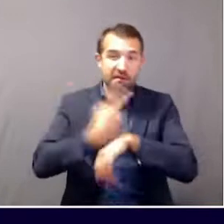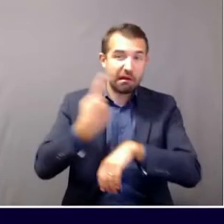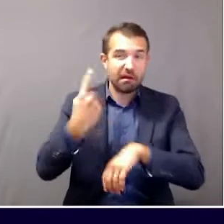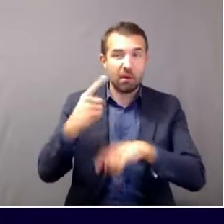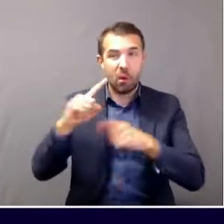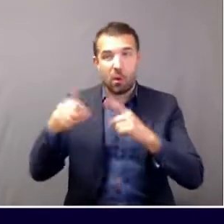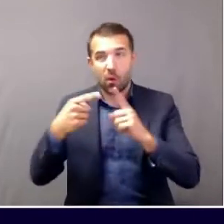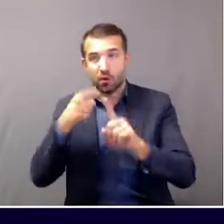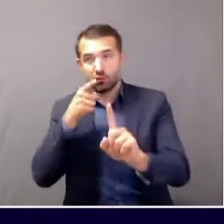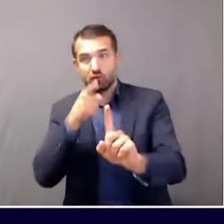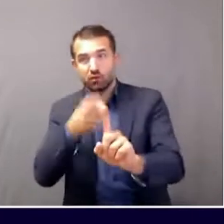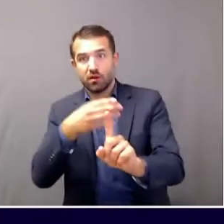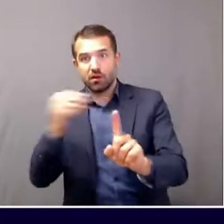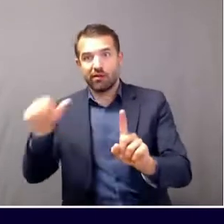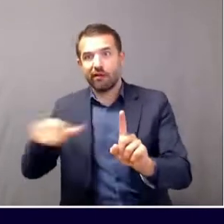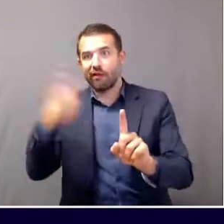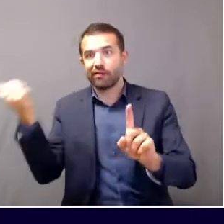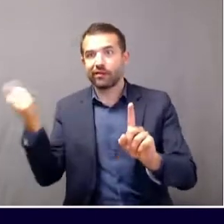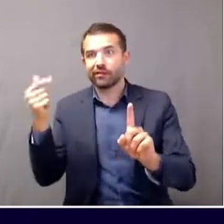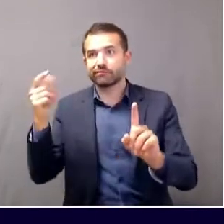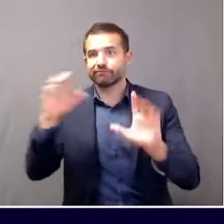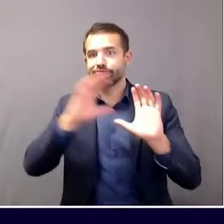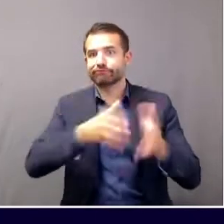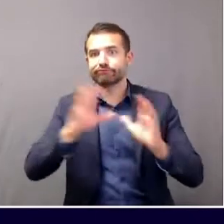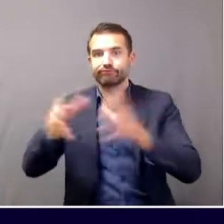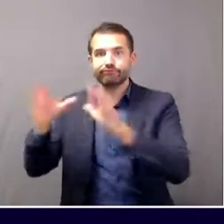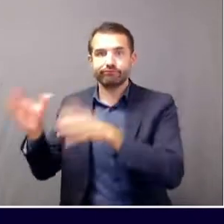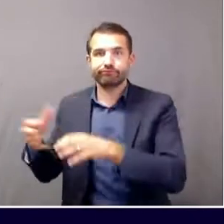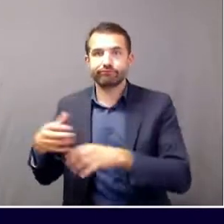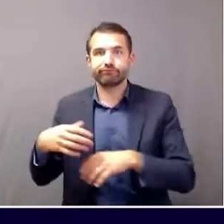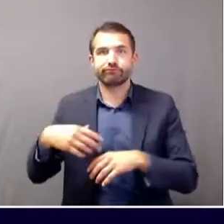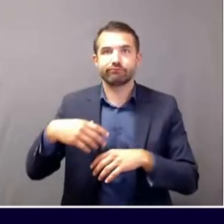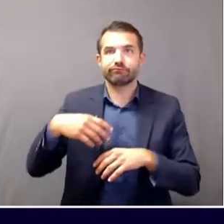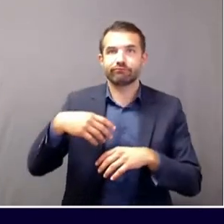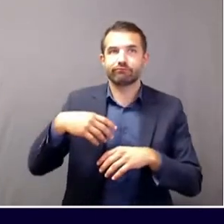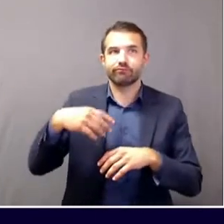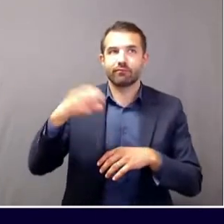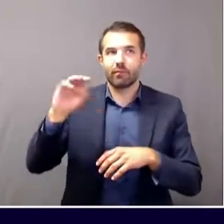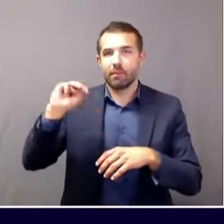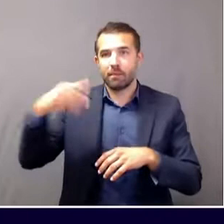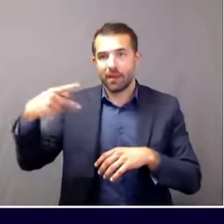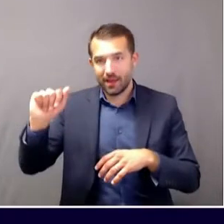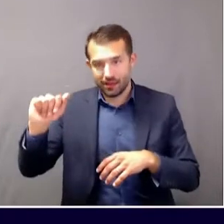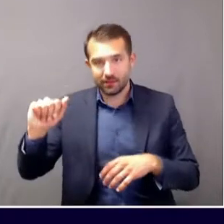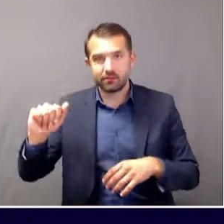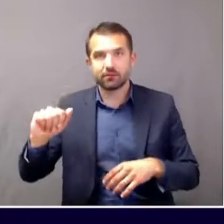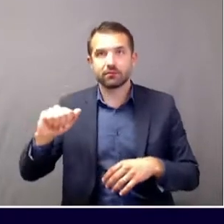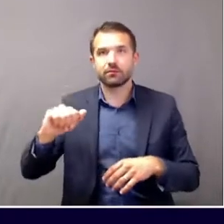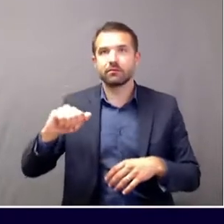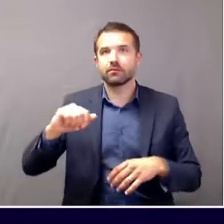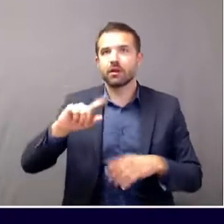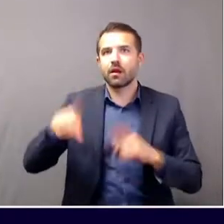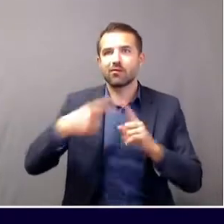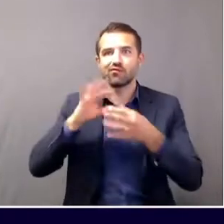regarding the winter high school